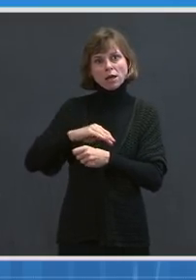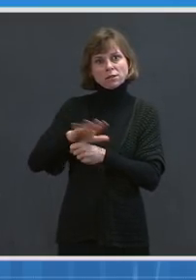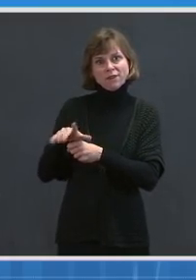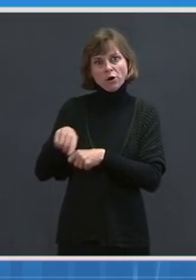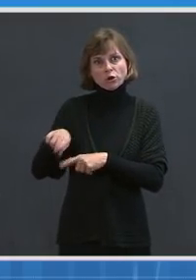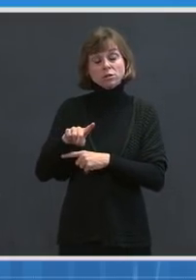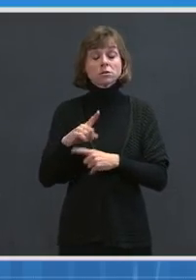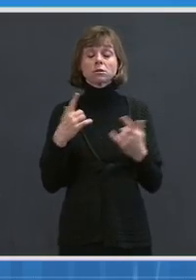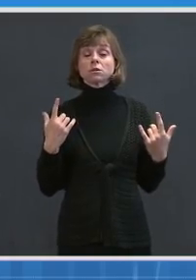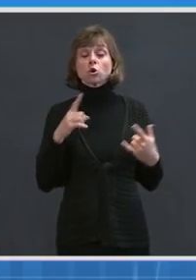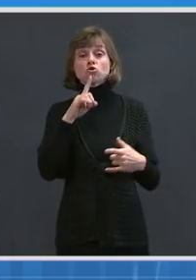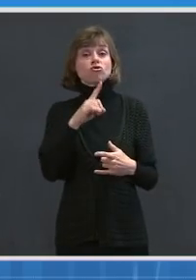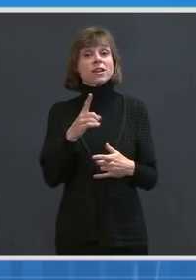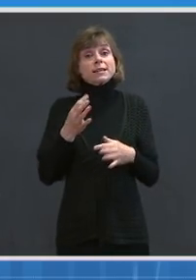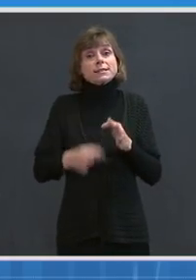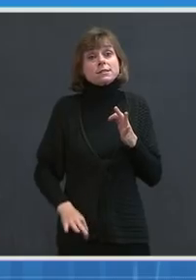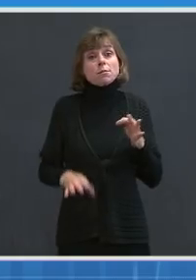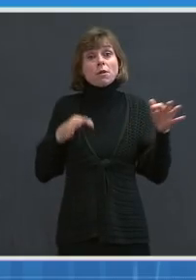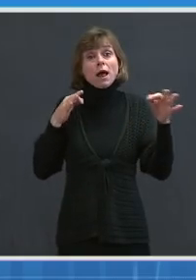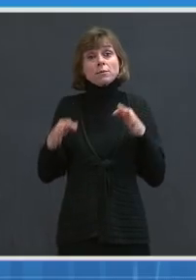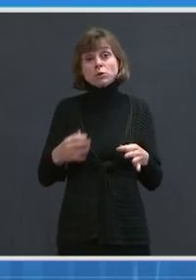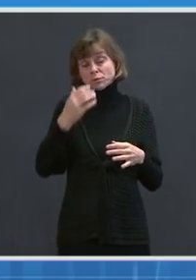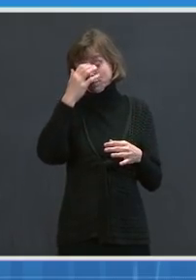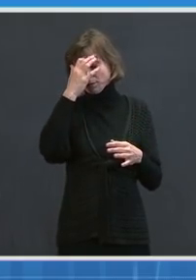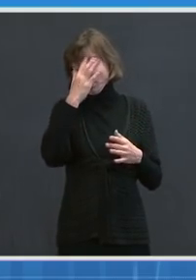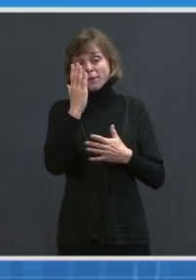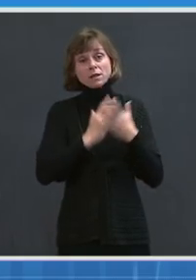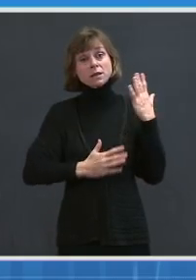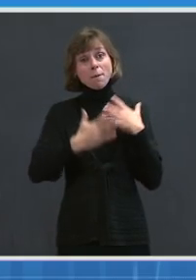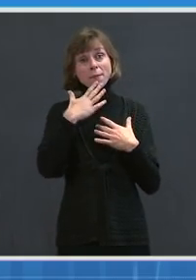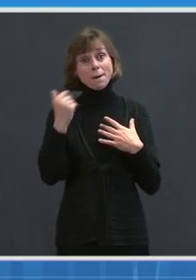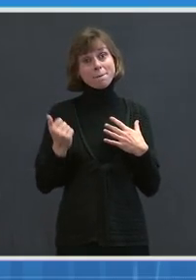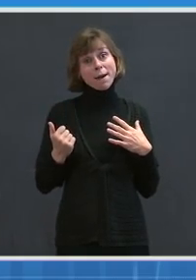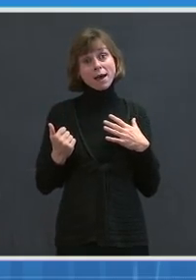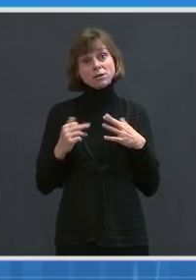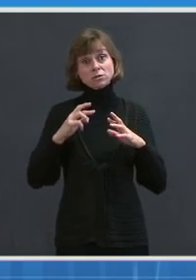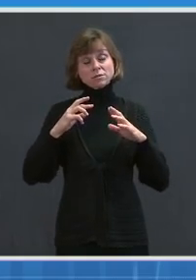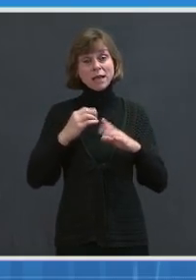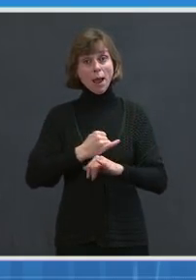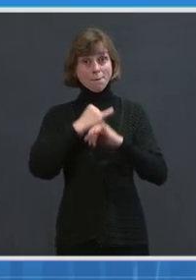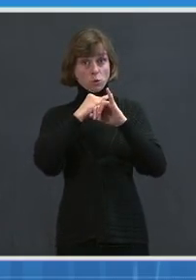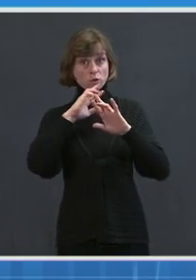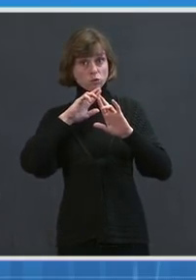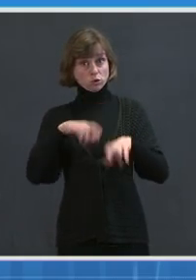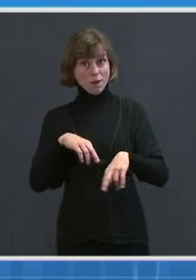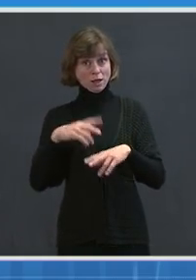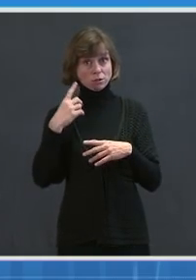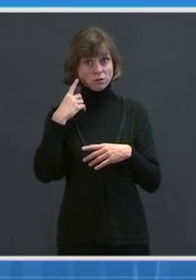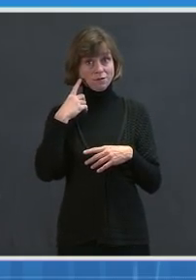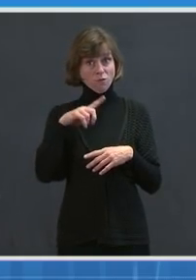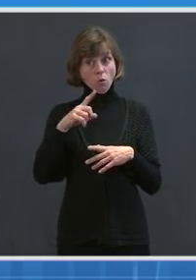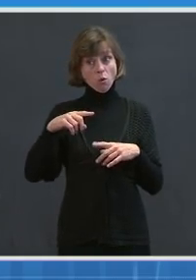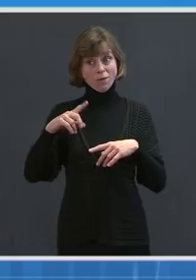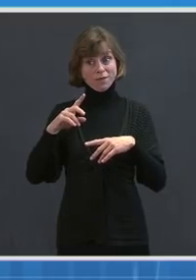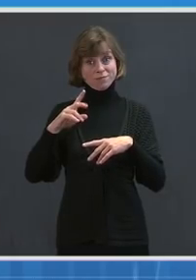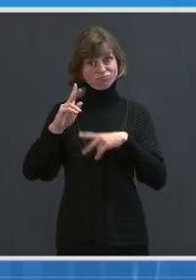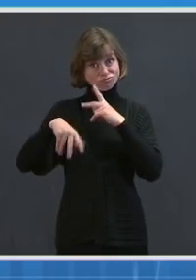Suboptimal immune responses to wild-type virus promotes the generation of variants,